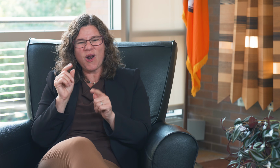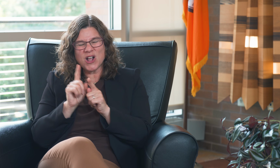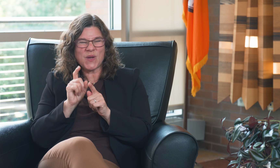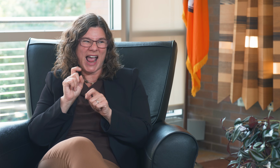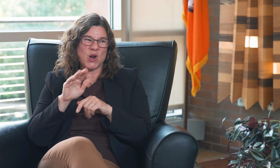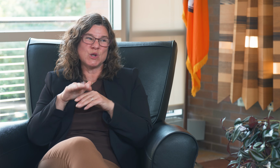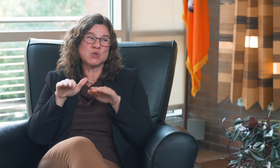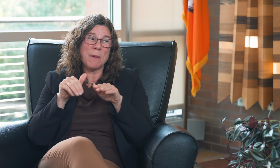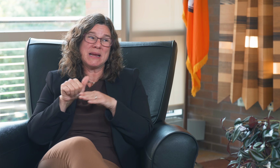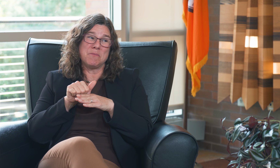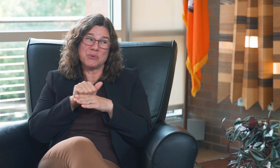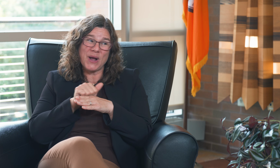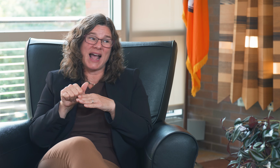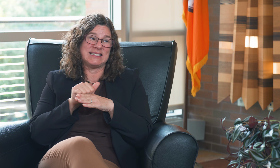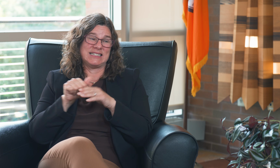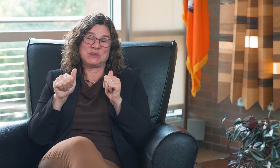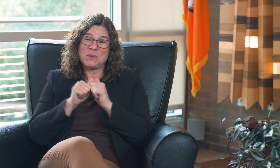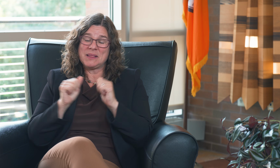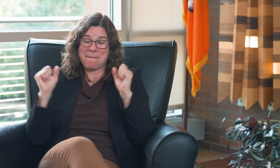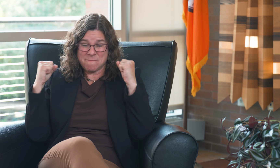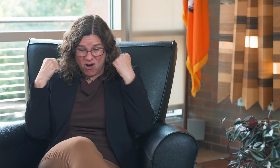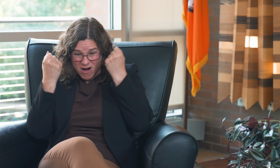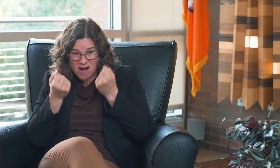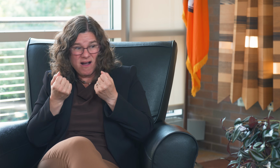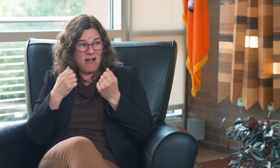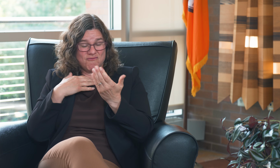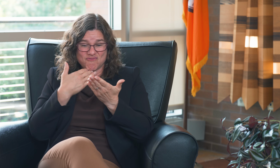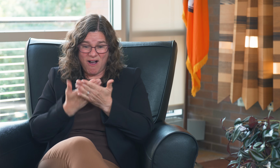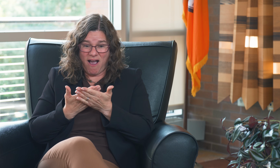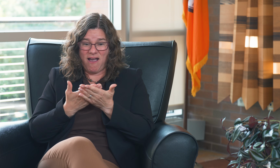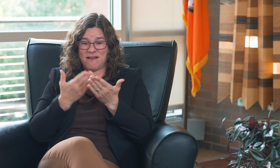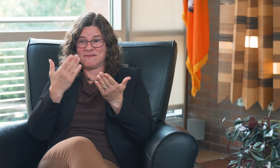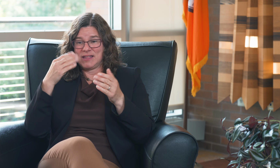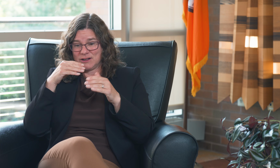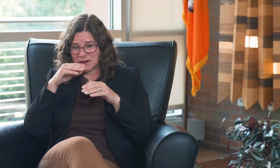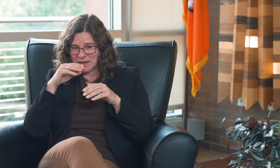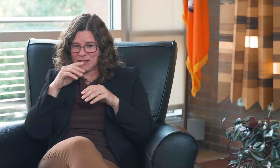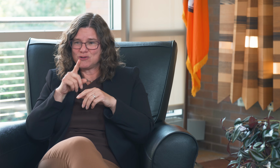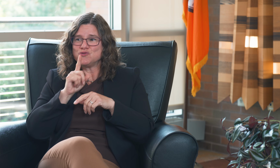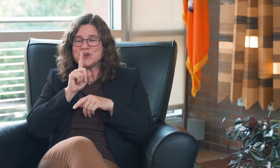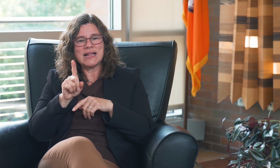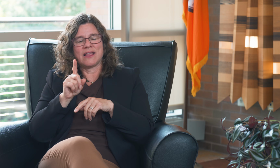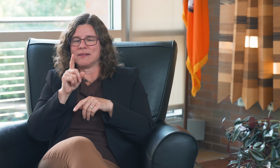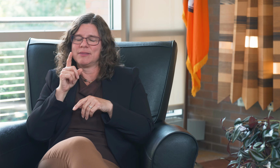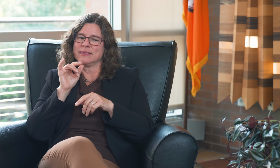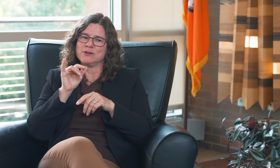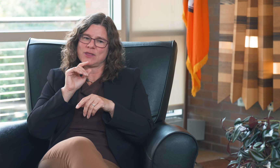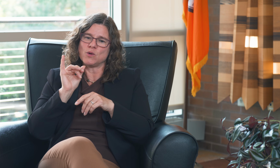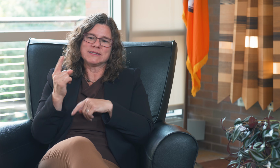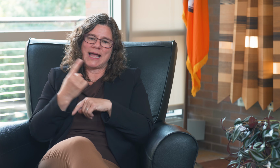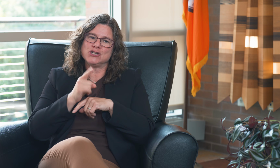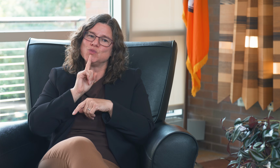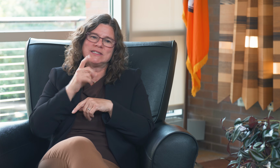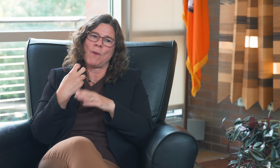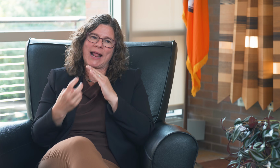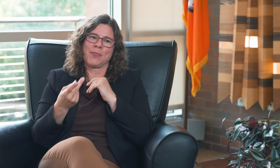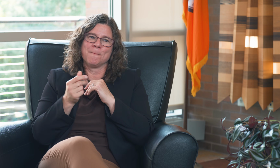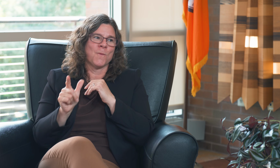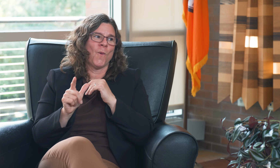and I had to go to my swimming practice wearing a parka. And those days, really, I didn't want to get in the pool